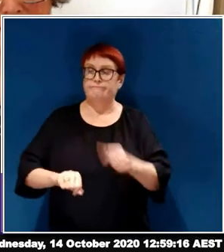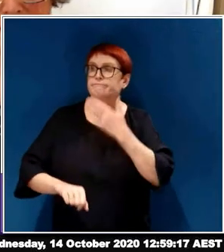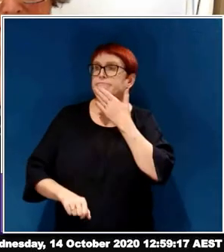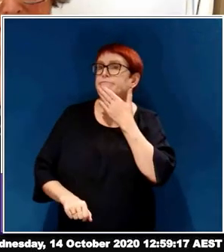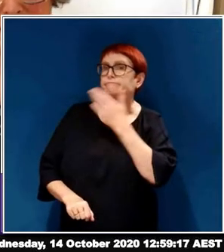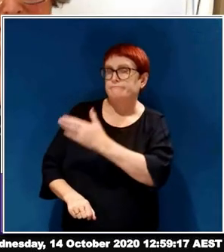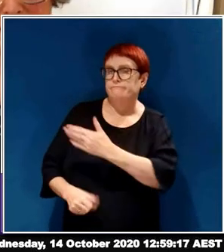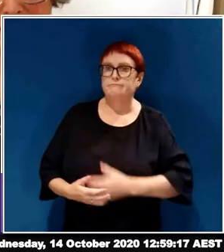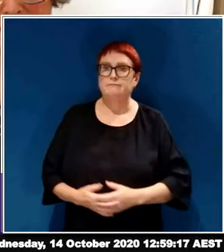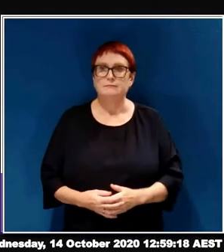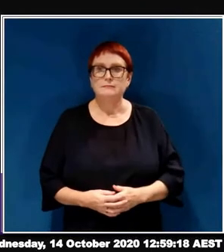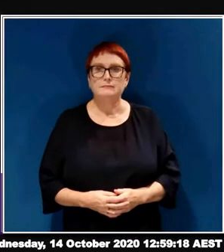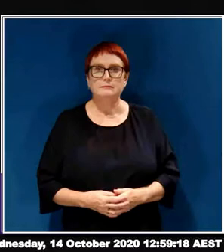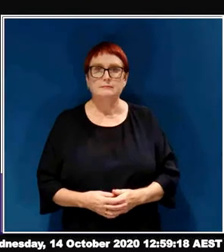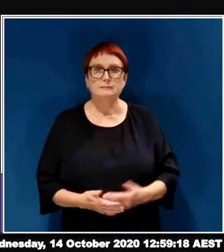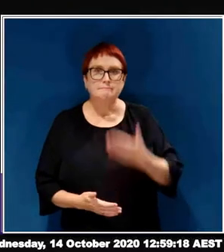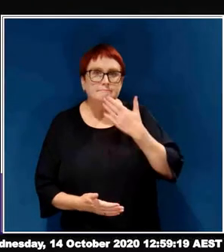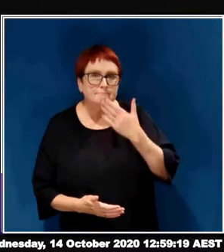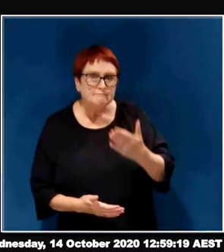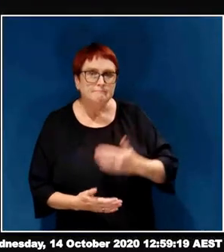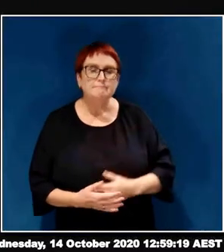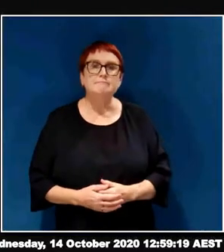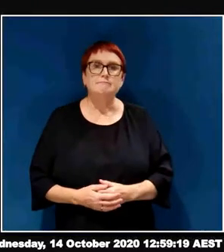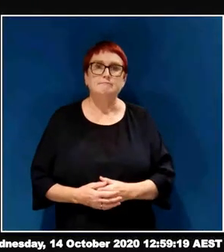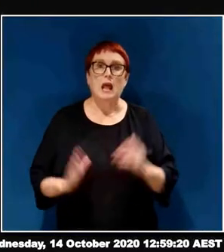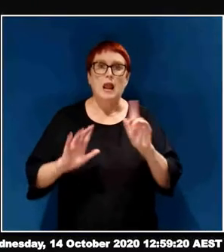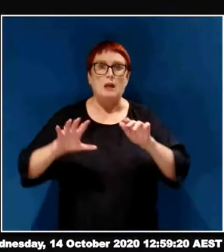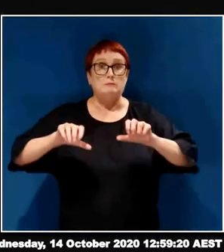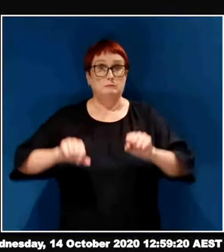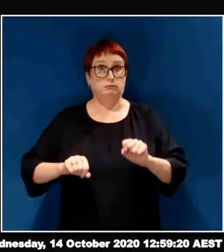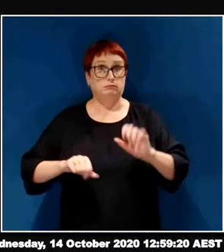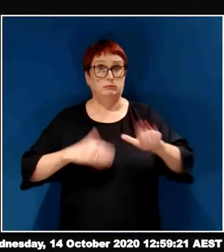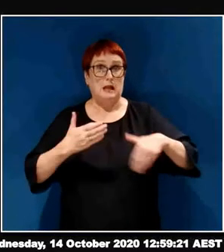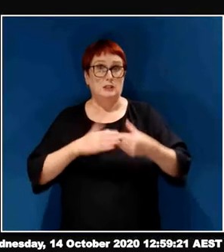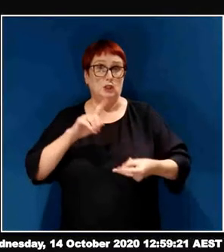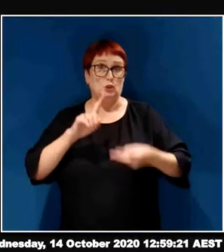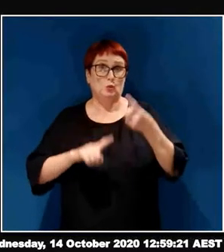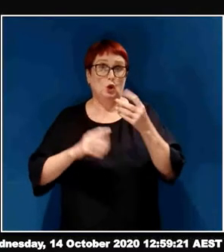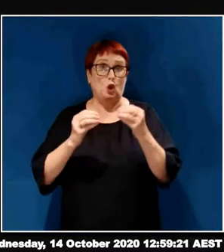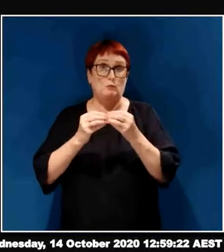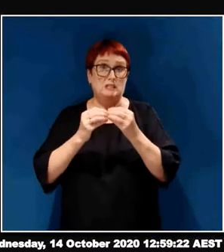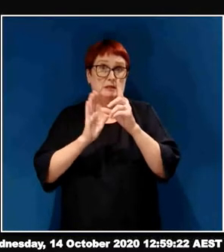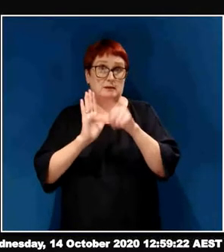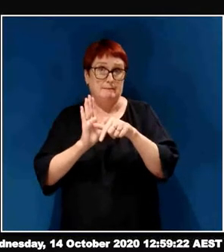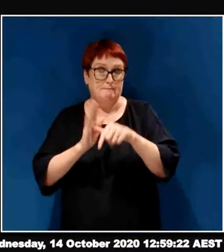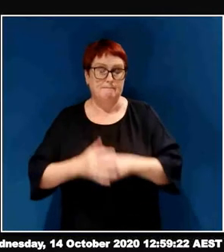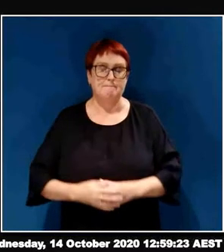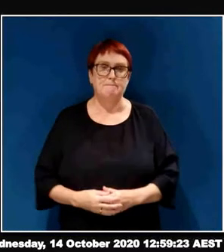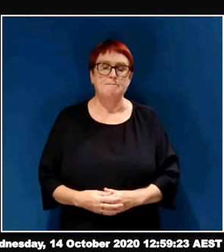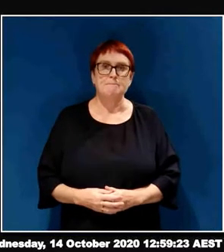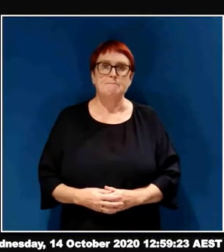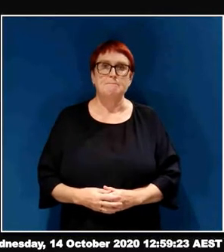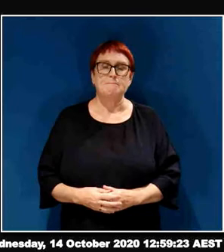We will adjourn until 2 o'clock Brisbane time and we shall resume then. Thank you.